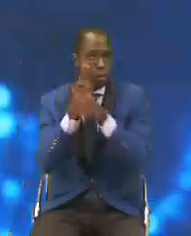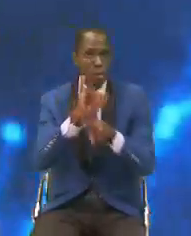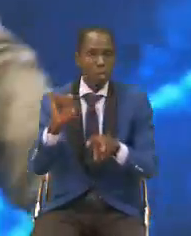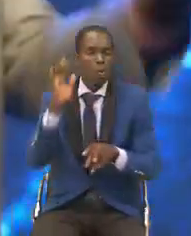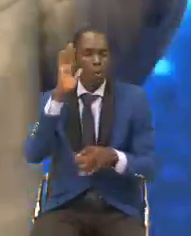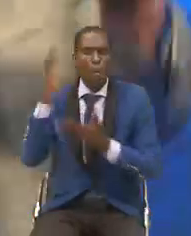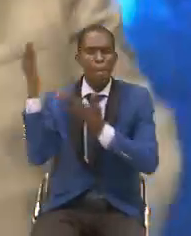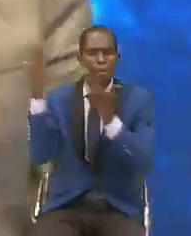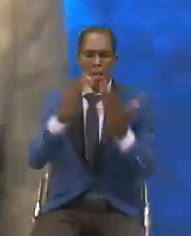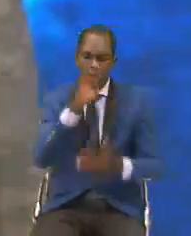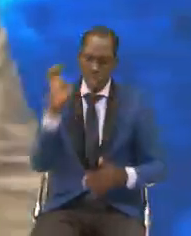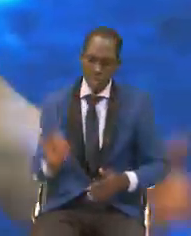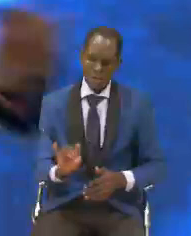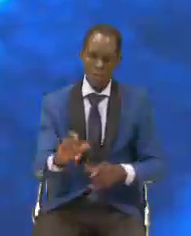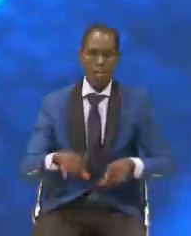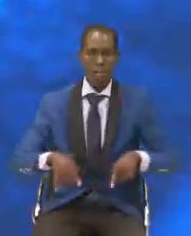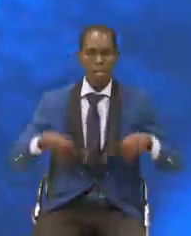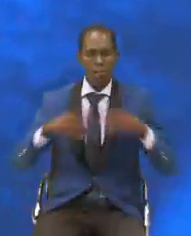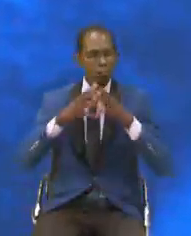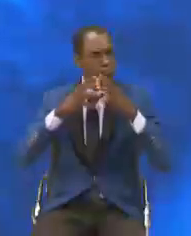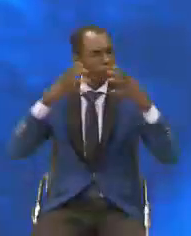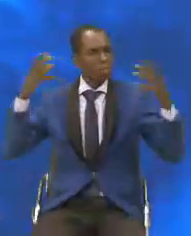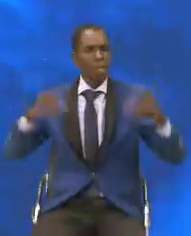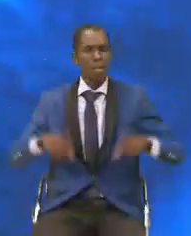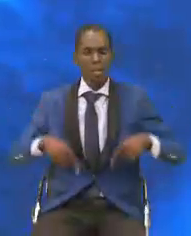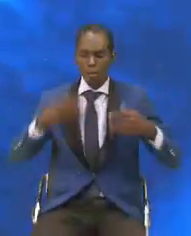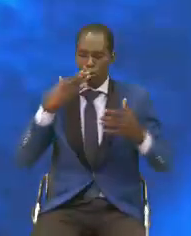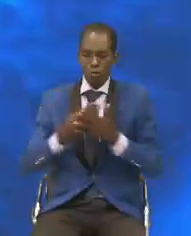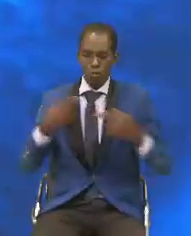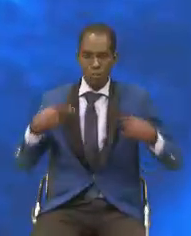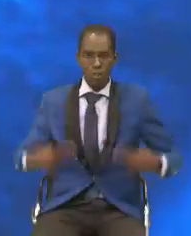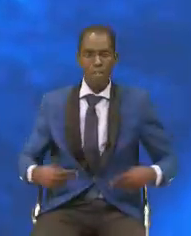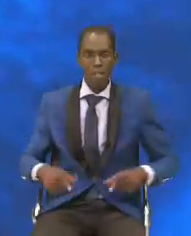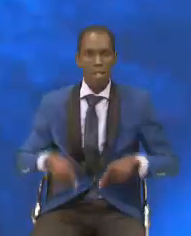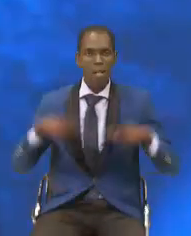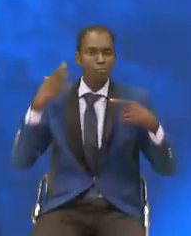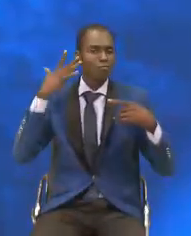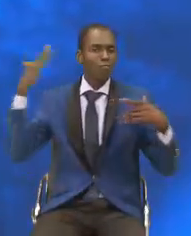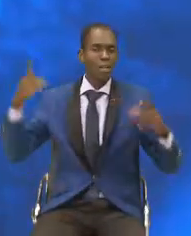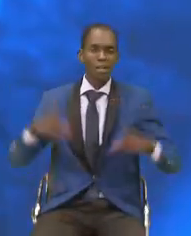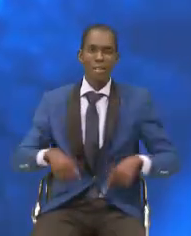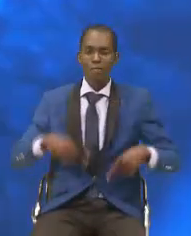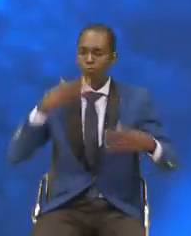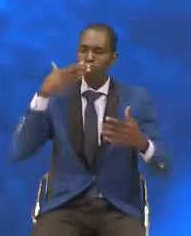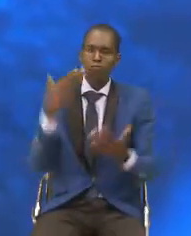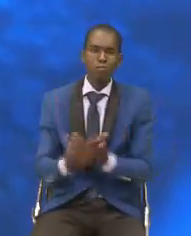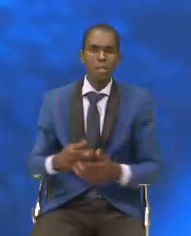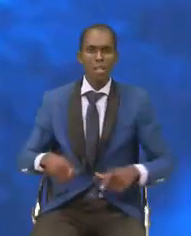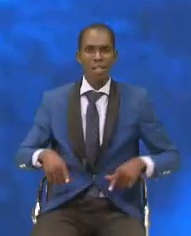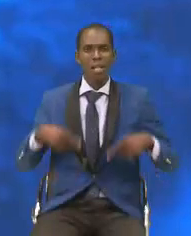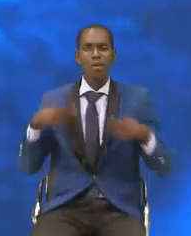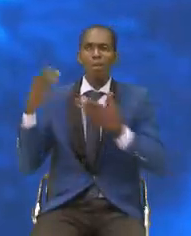that what you are hearing will bring life to you eternal life abundant life healthy life sounds